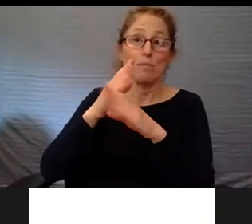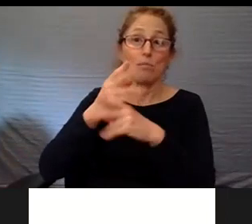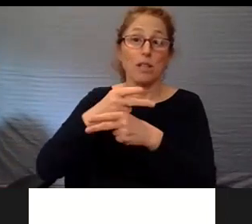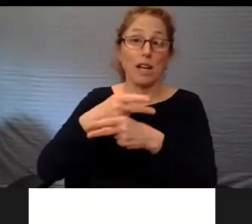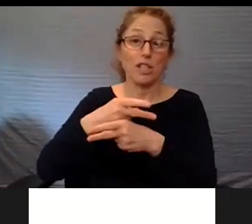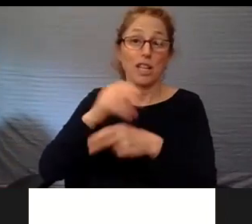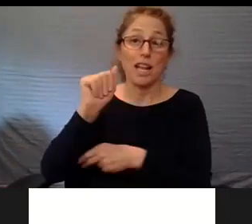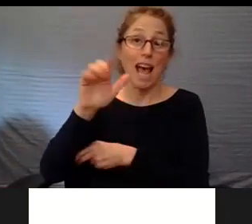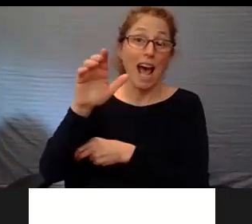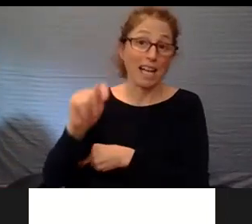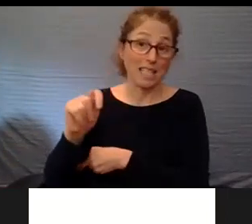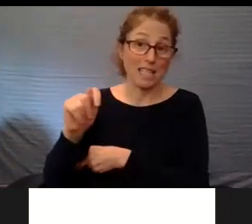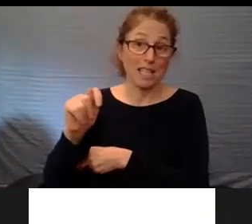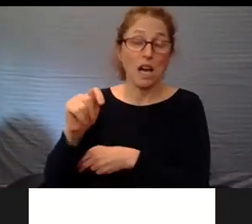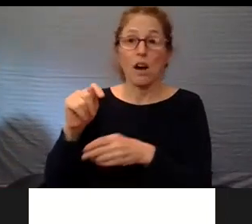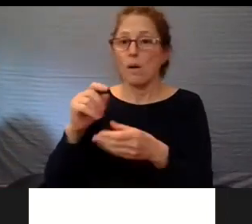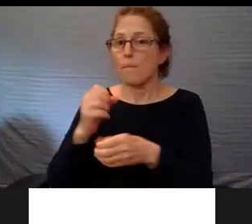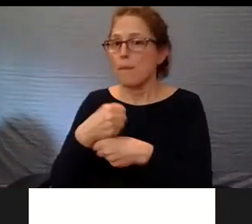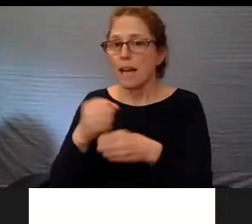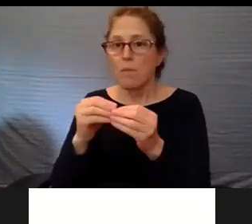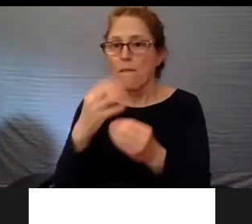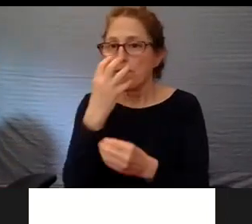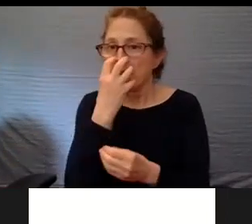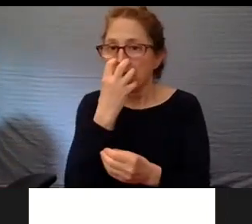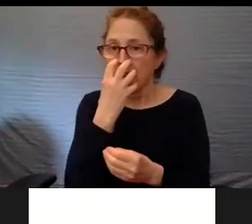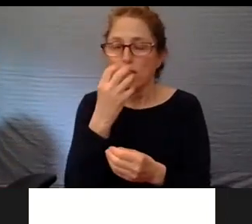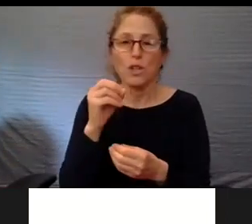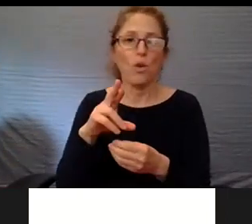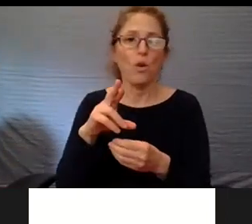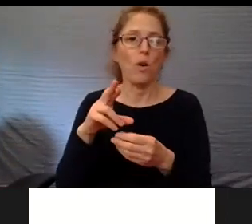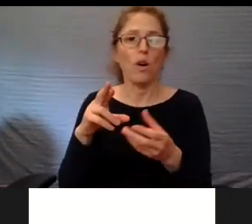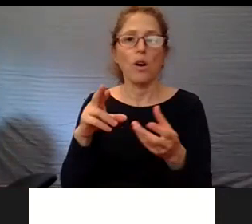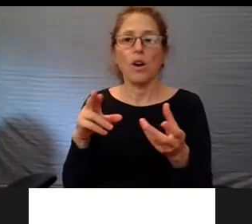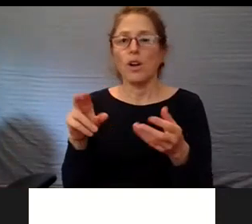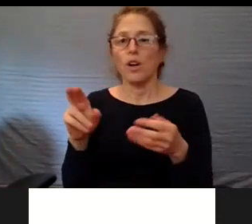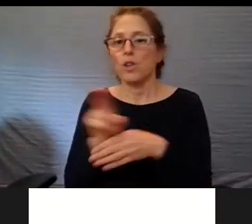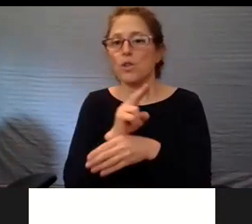more ventilators or make sure you use a coordinate system to get them where they need to be